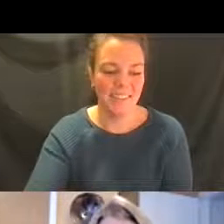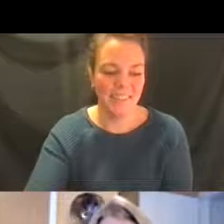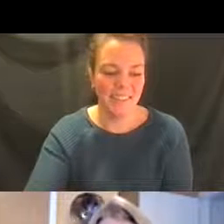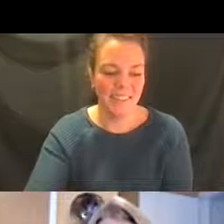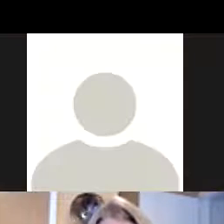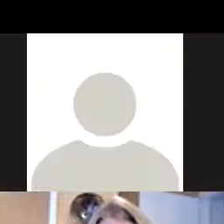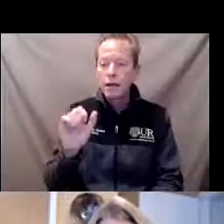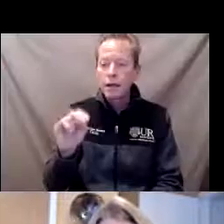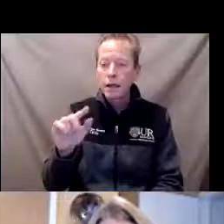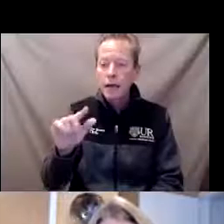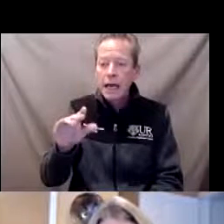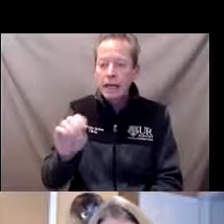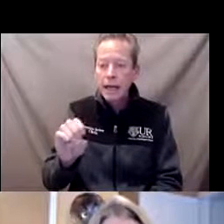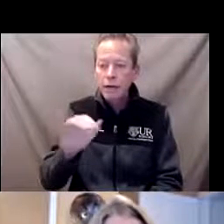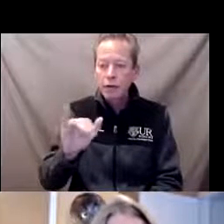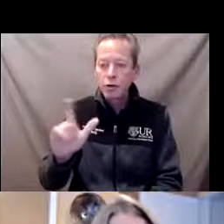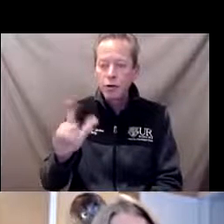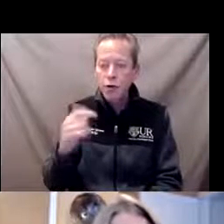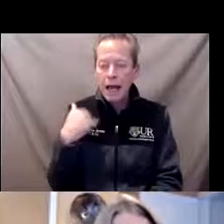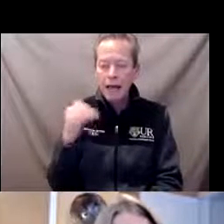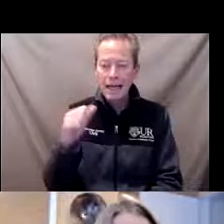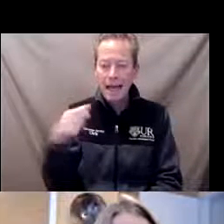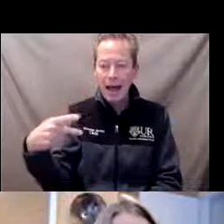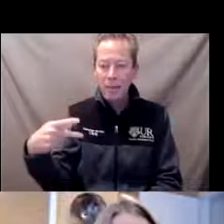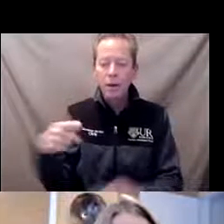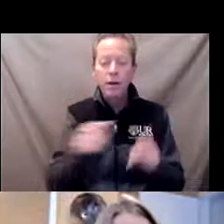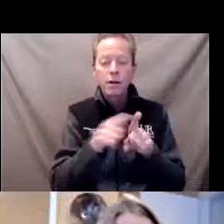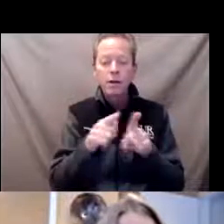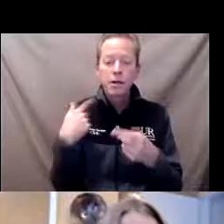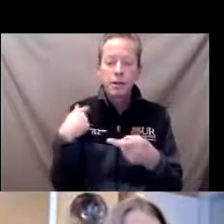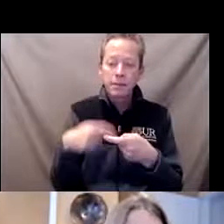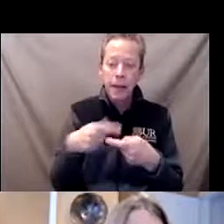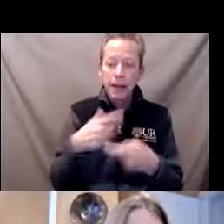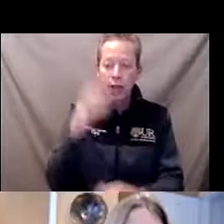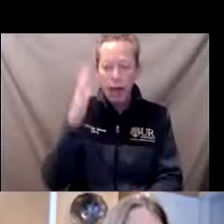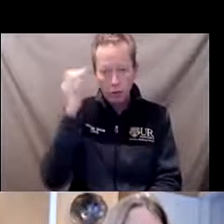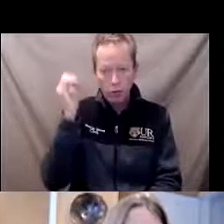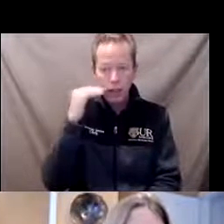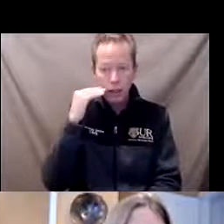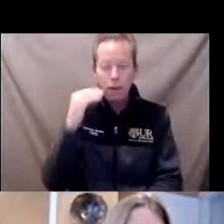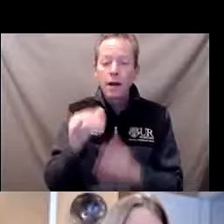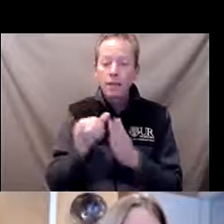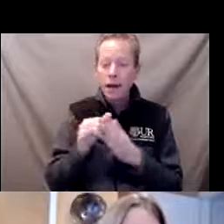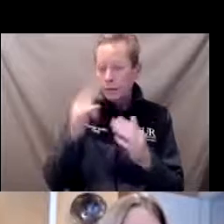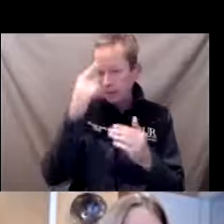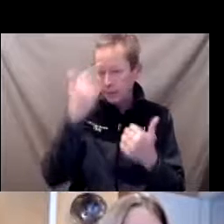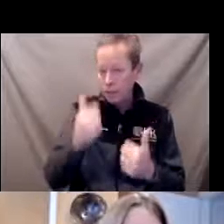has an app that is also in Spanish and Korean and it's a dementia guide expert app. it's a free app